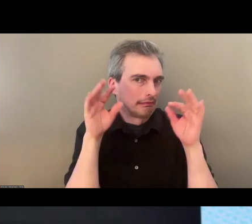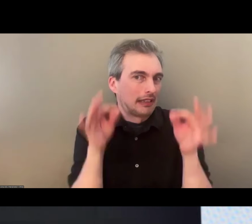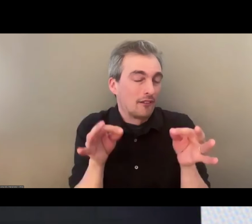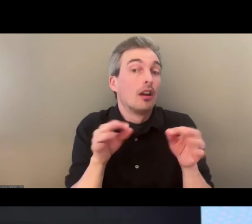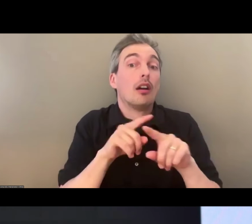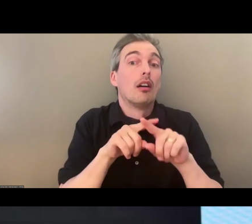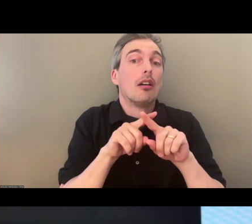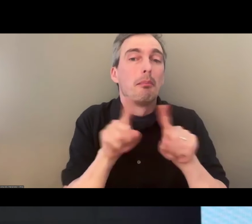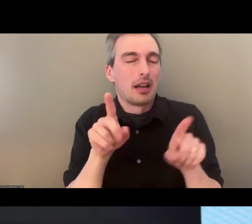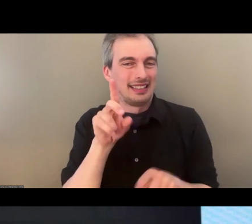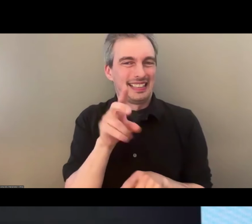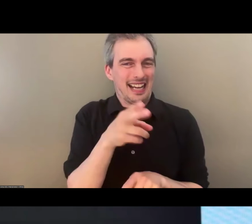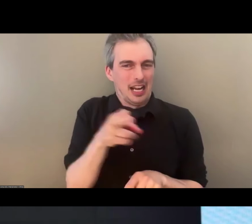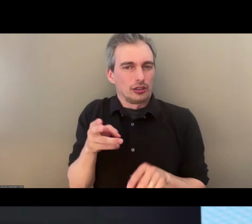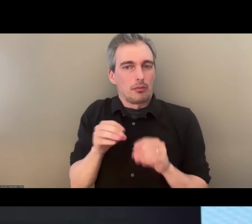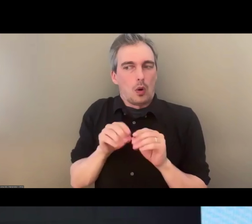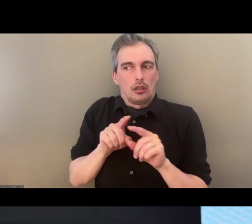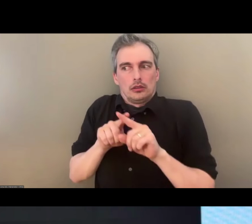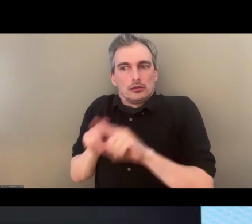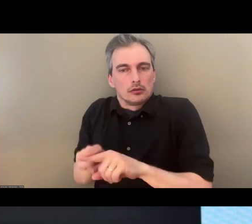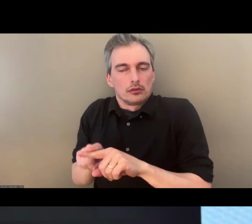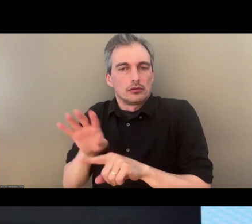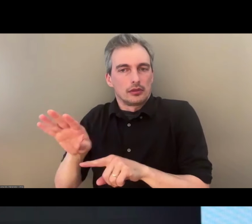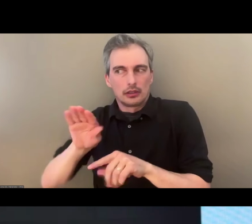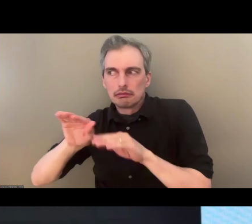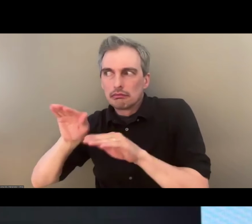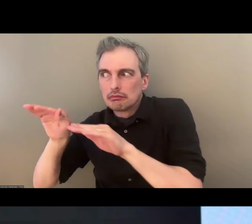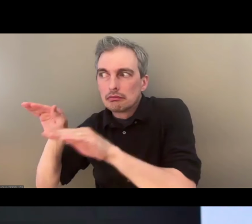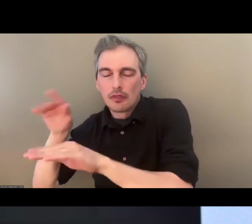That said, asking for help isn't always easy.